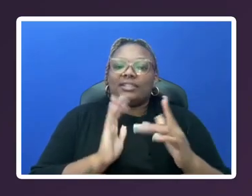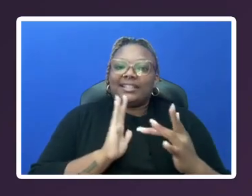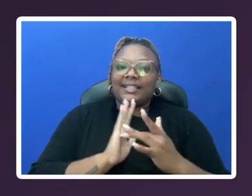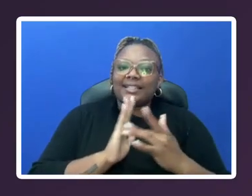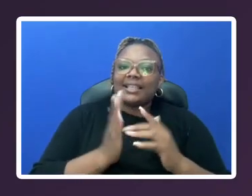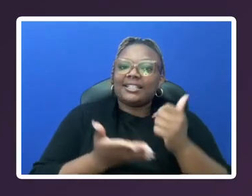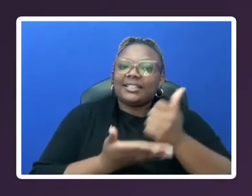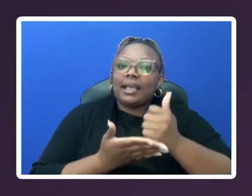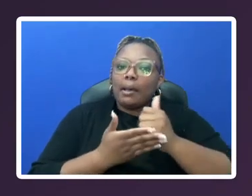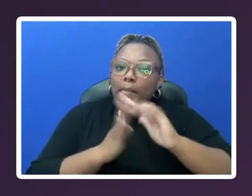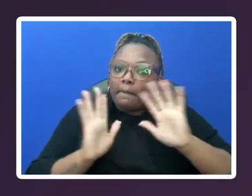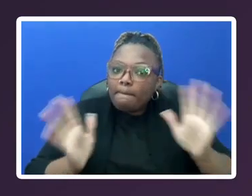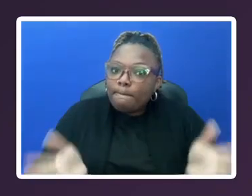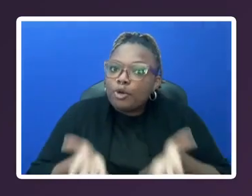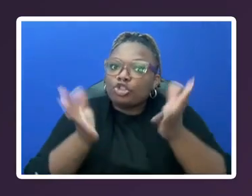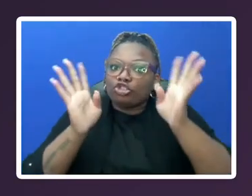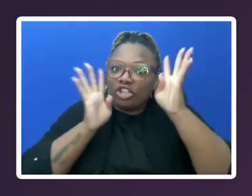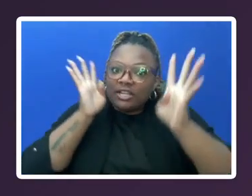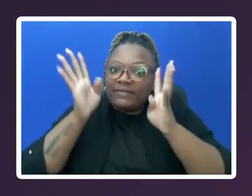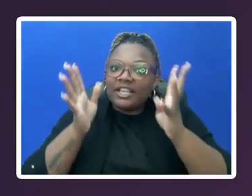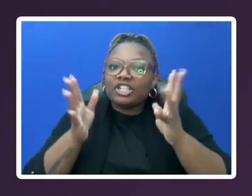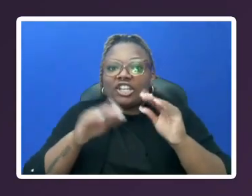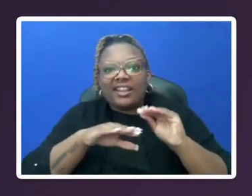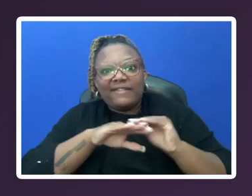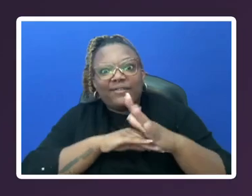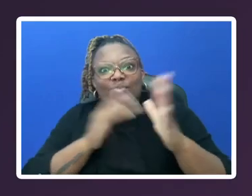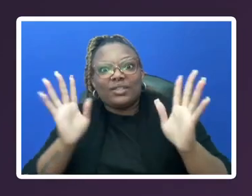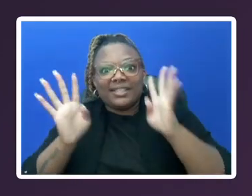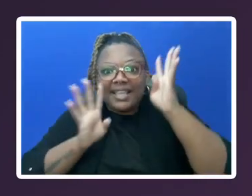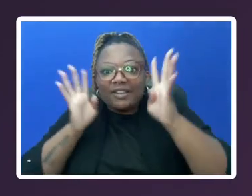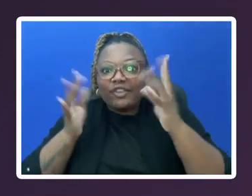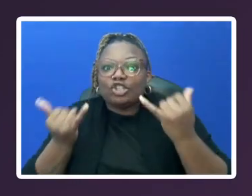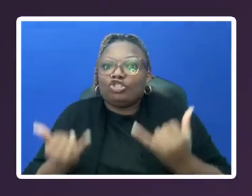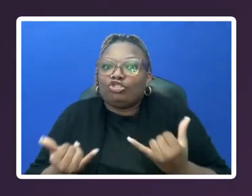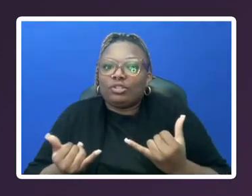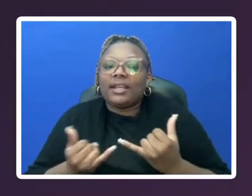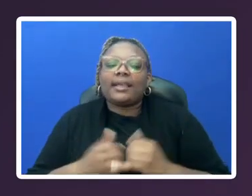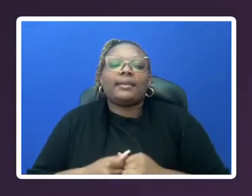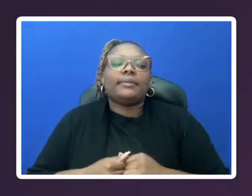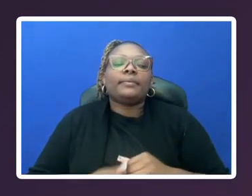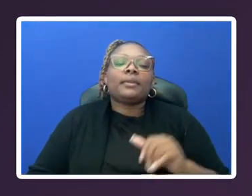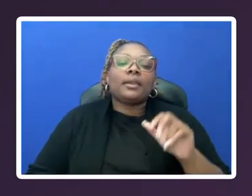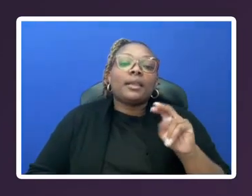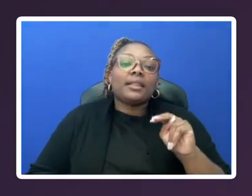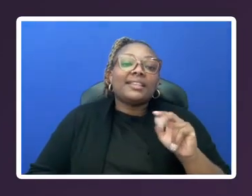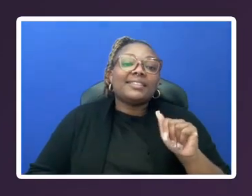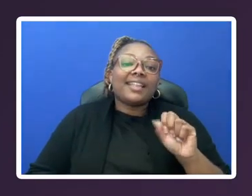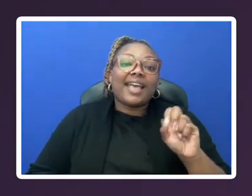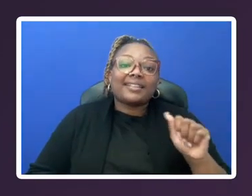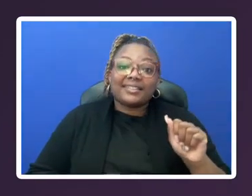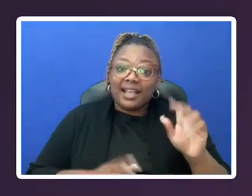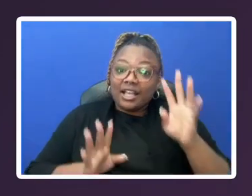innovation today, or what did these first NASA inventions -- or how did they impact what we're